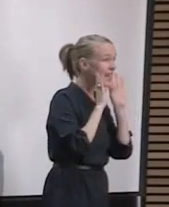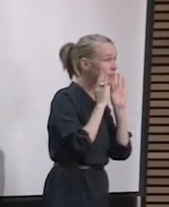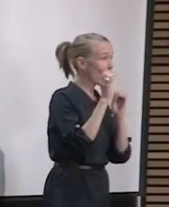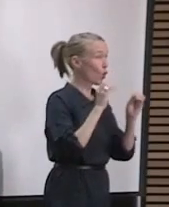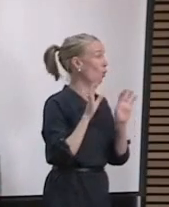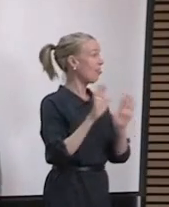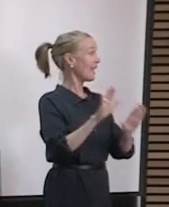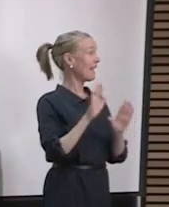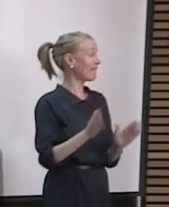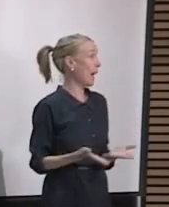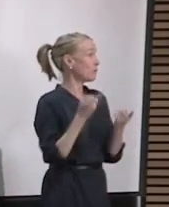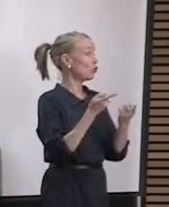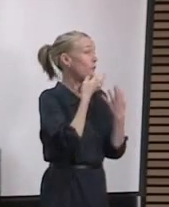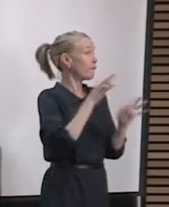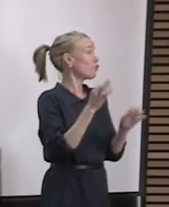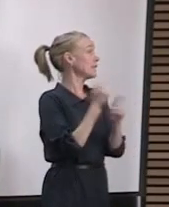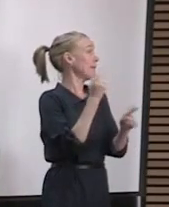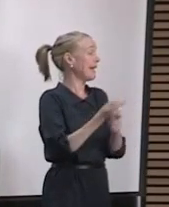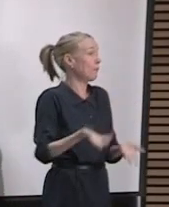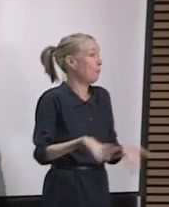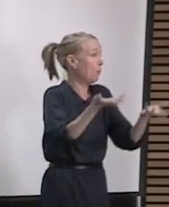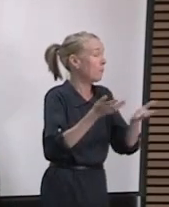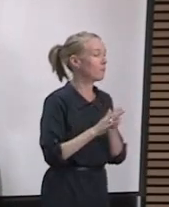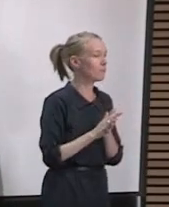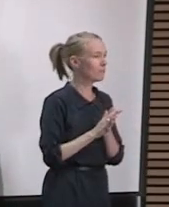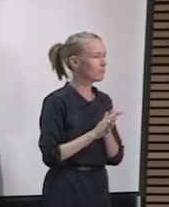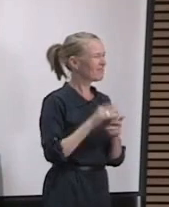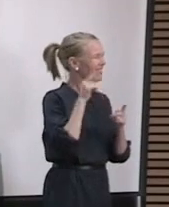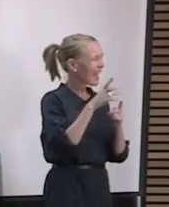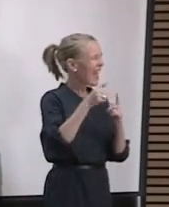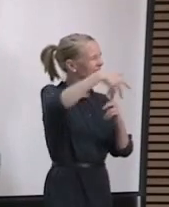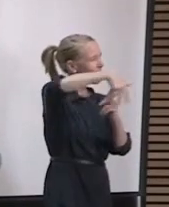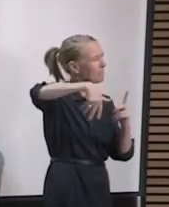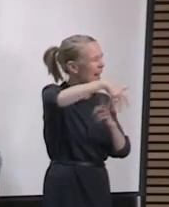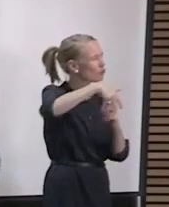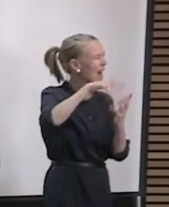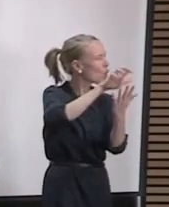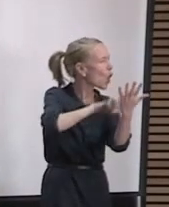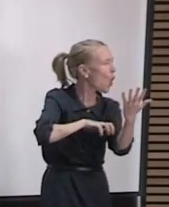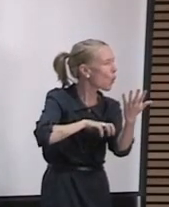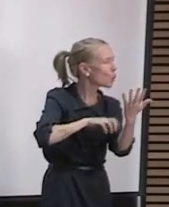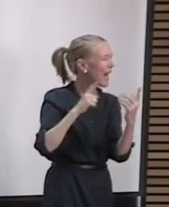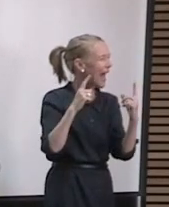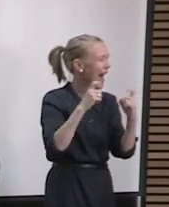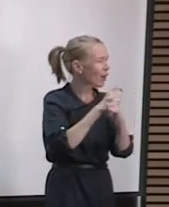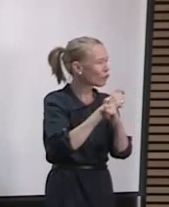YouTube are not going to that extent of removing it or stopping people from sharing